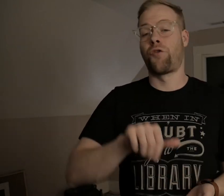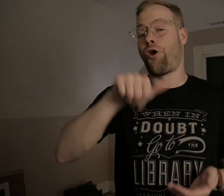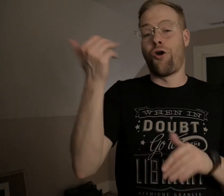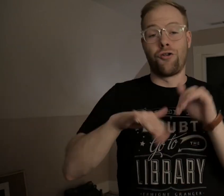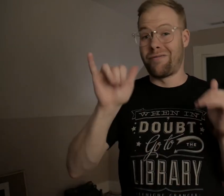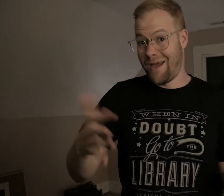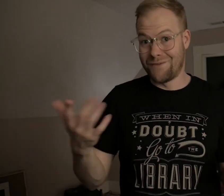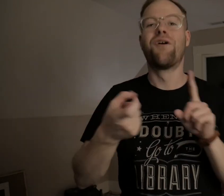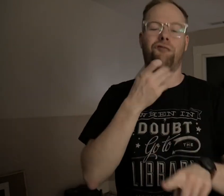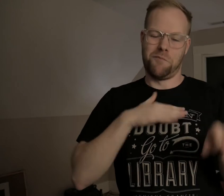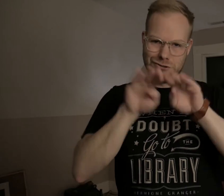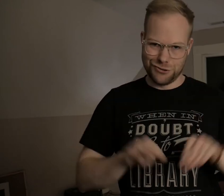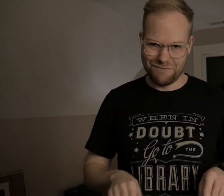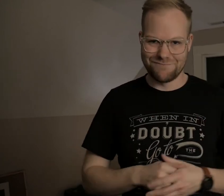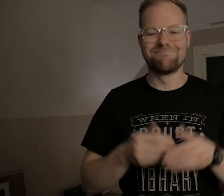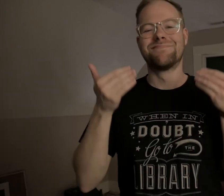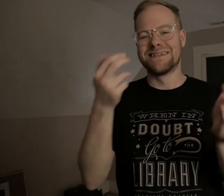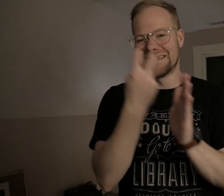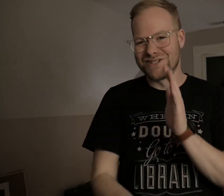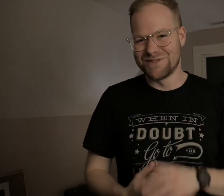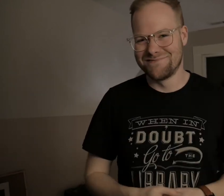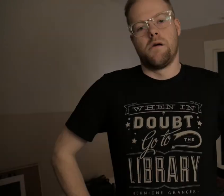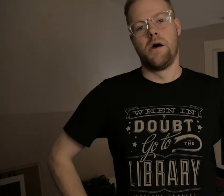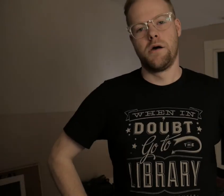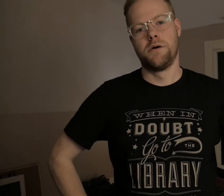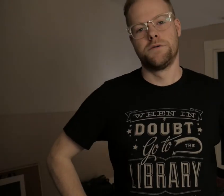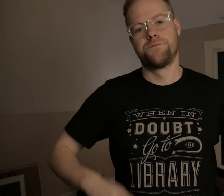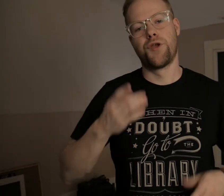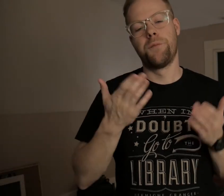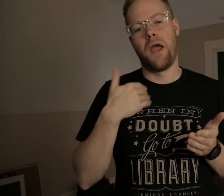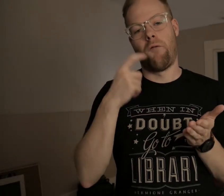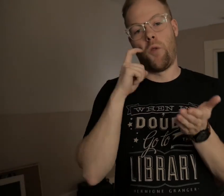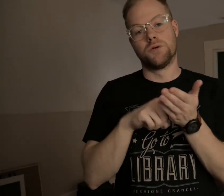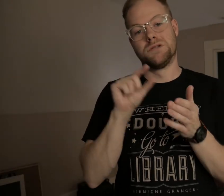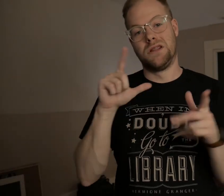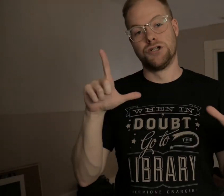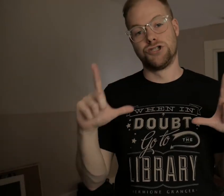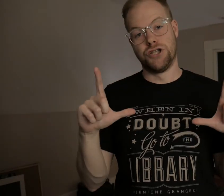Otherwise, from my shelves! Let’s get into it. You may have noticed a little frame shift.